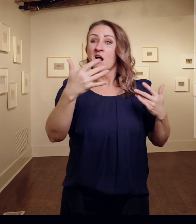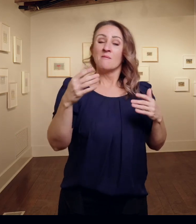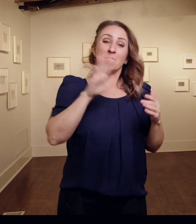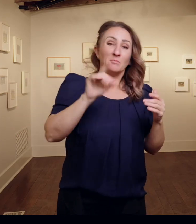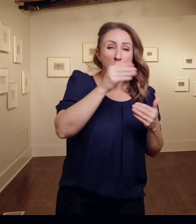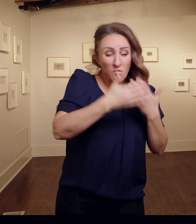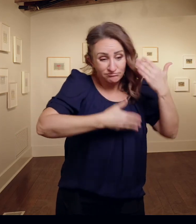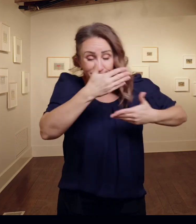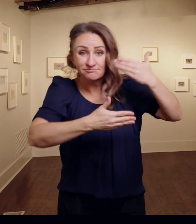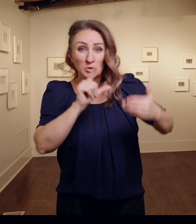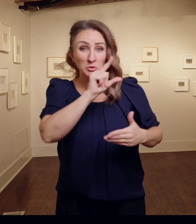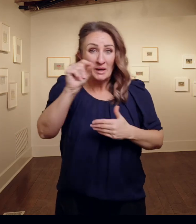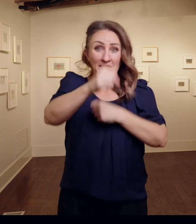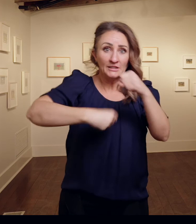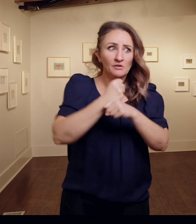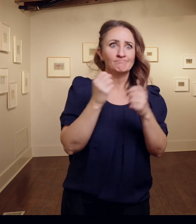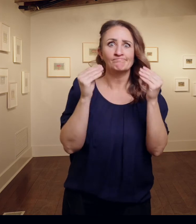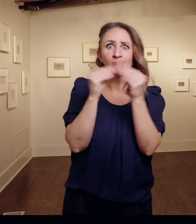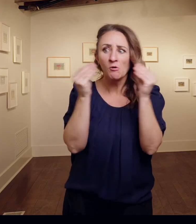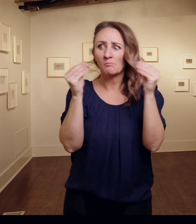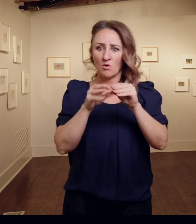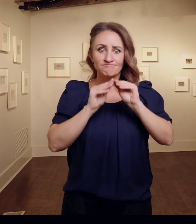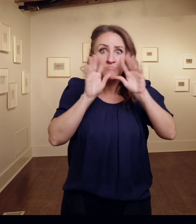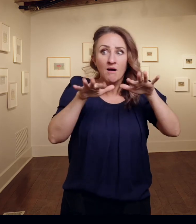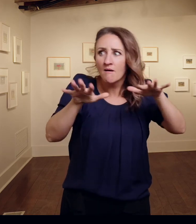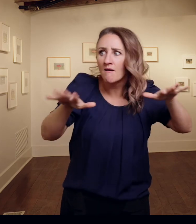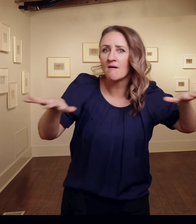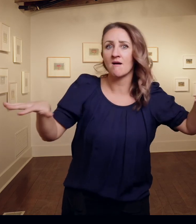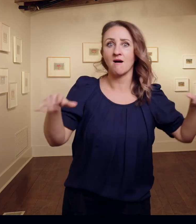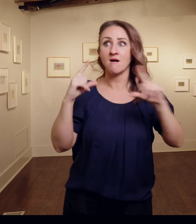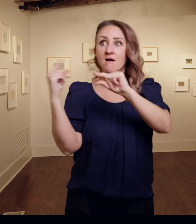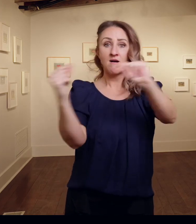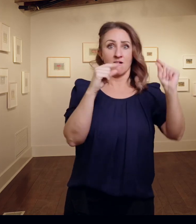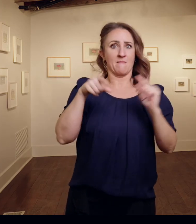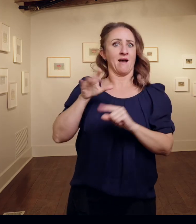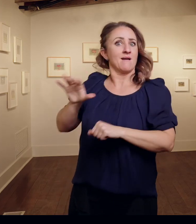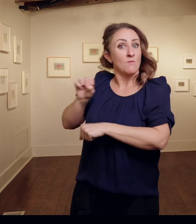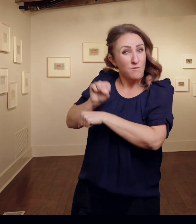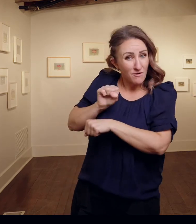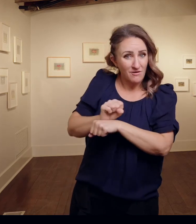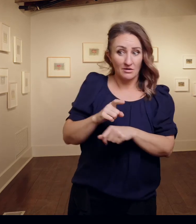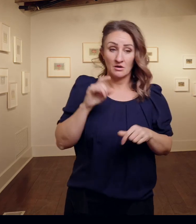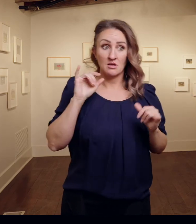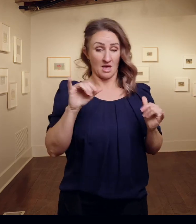Over the following two decades, Castle's work was shown in exhibitions around the Pacific Northwest.